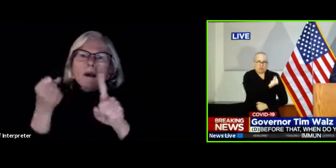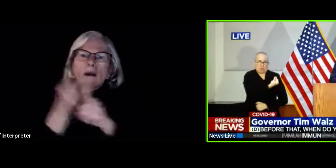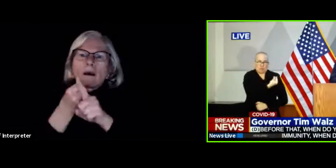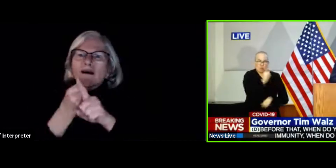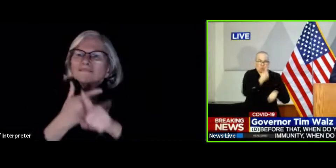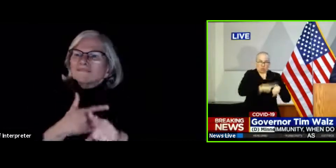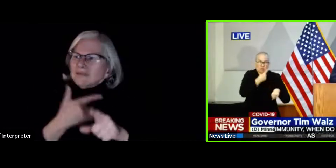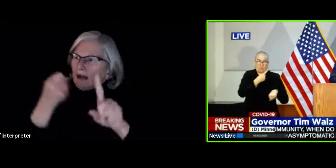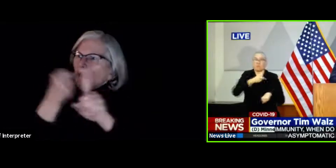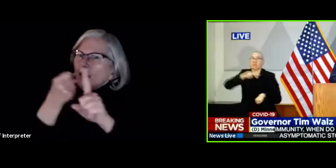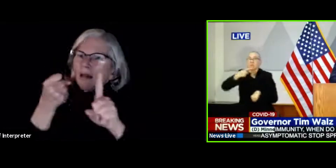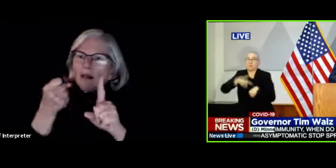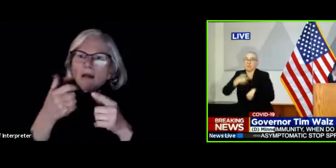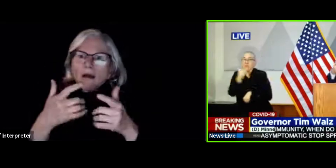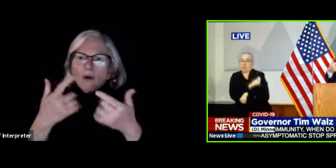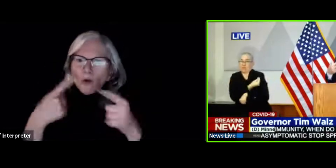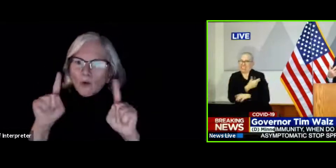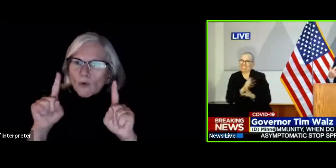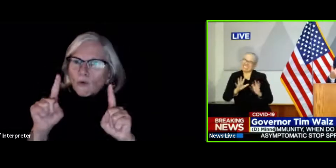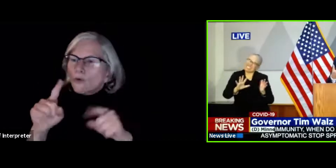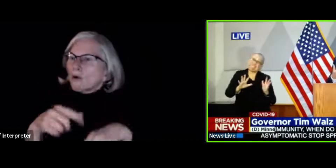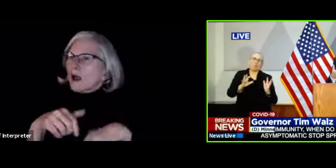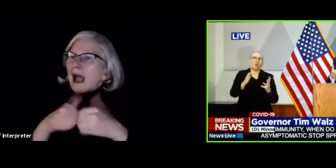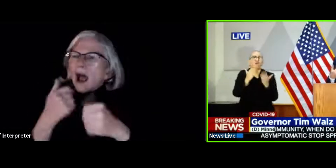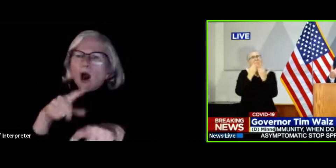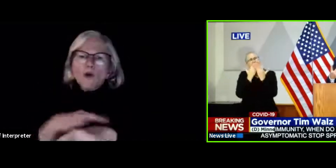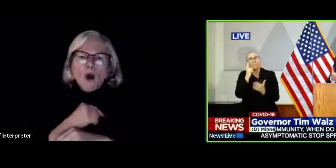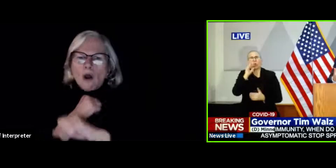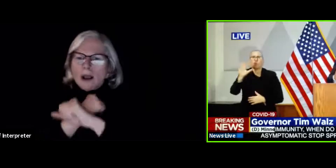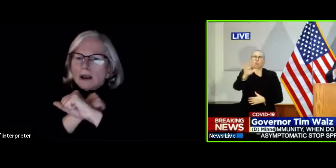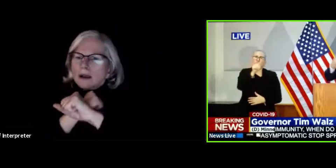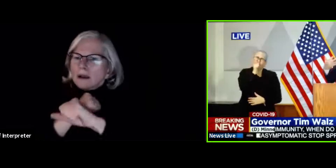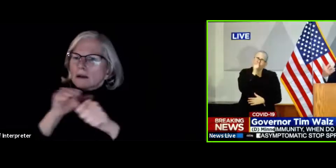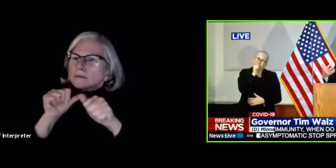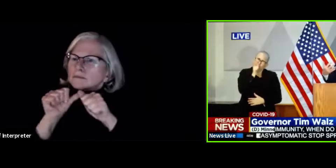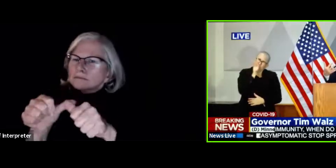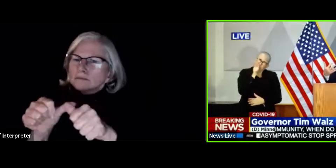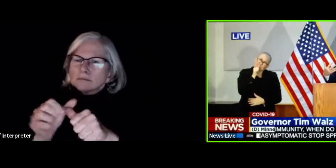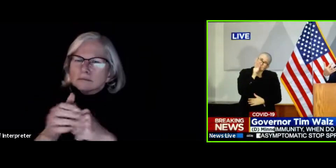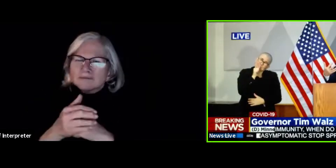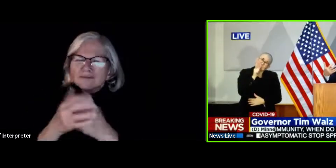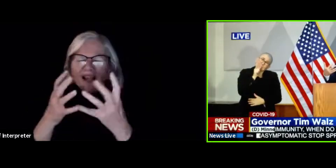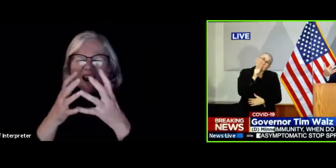SO AGAIN I WANTED DO THANKS YOU FOR YOUR PATIENCE ON THIS, TO